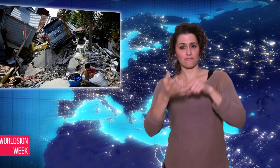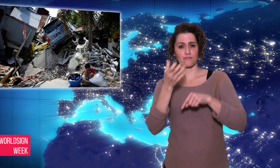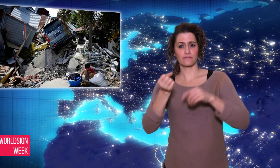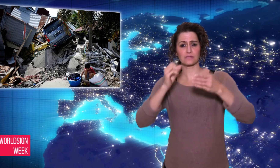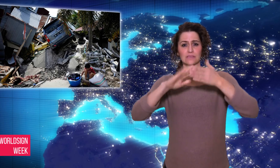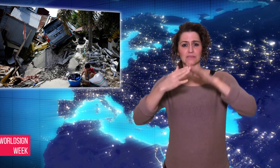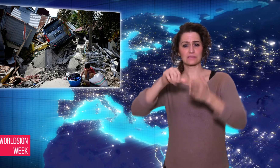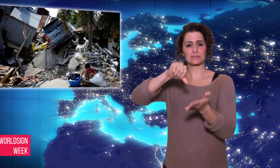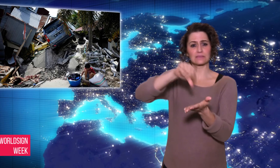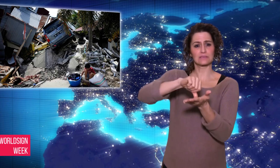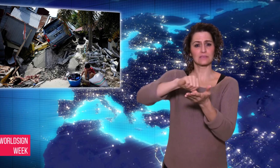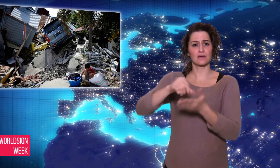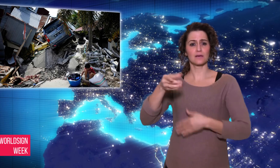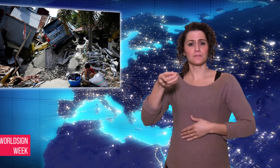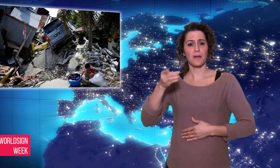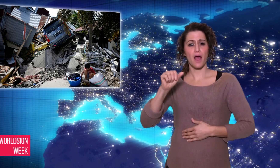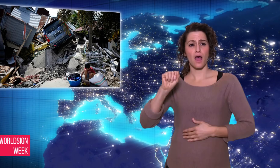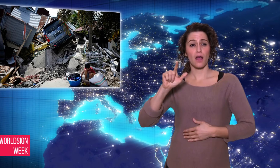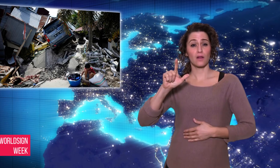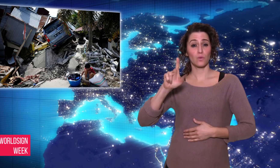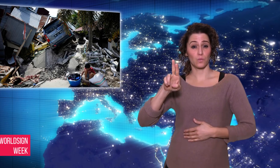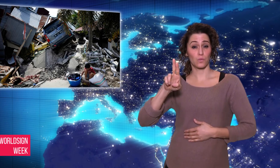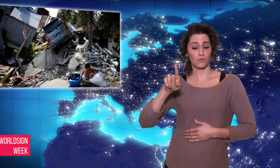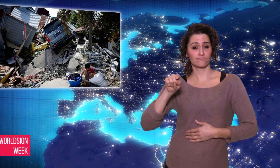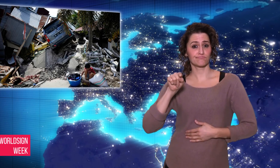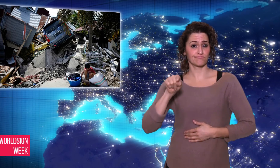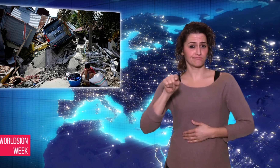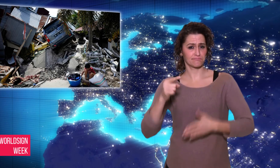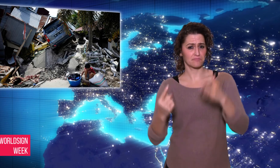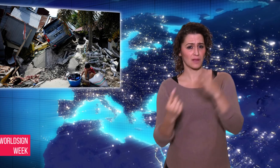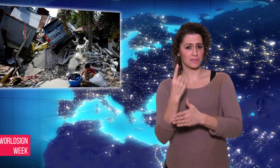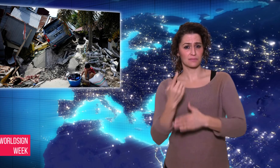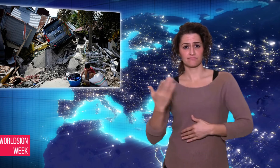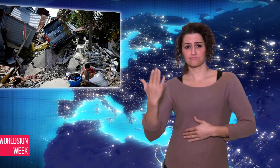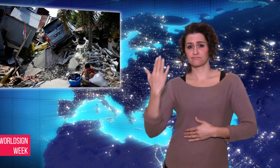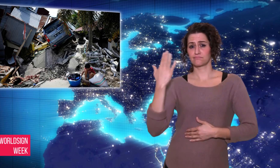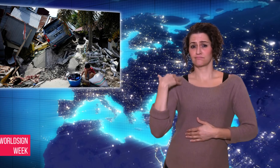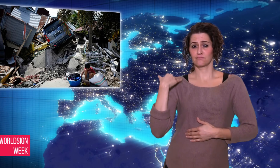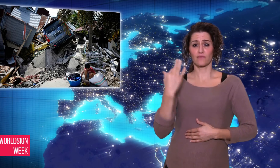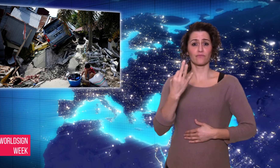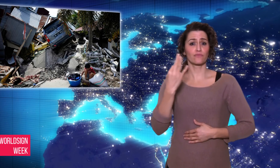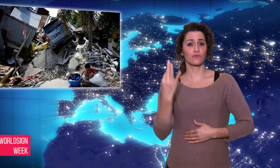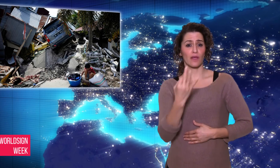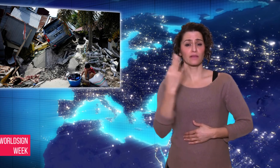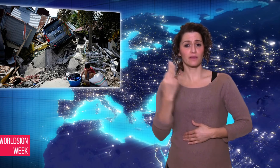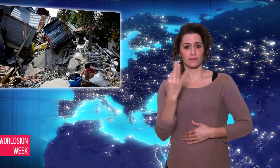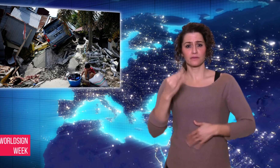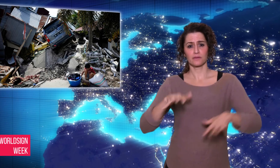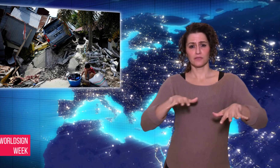magnitude, and strong aftershocks,